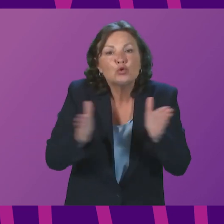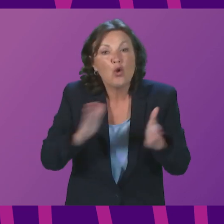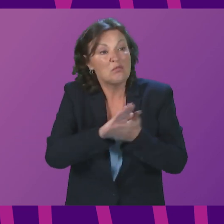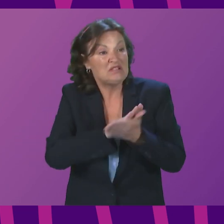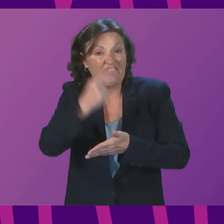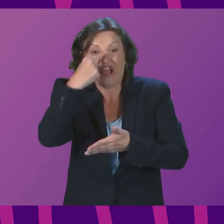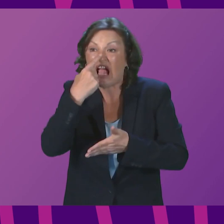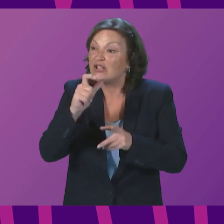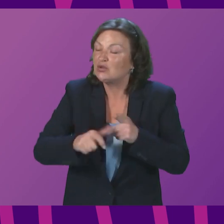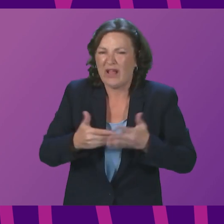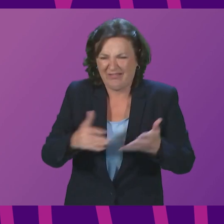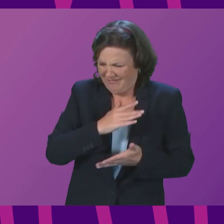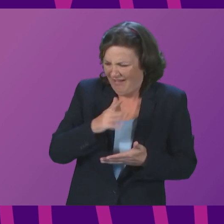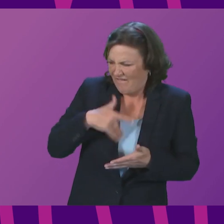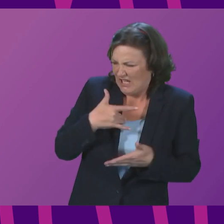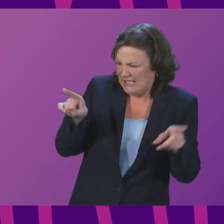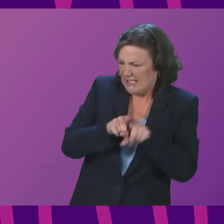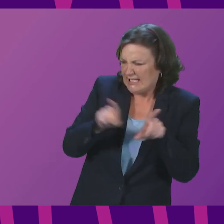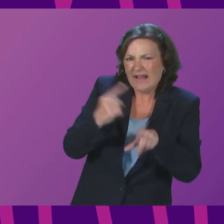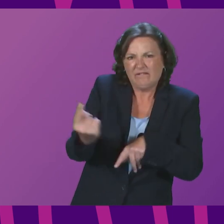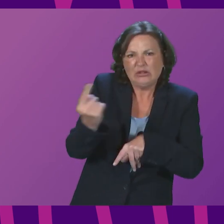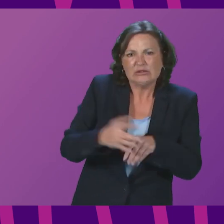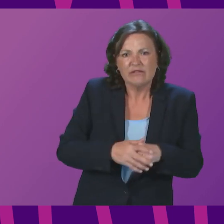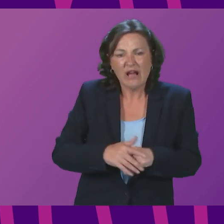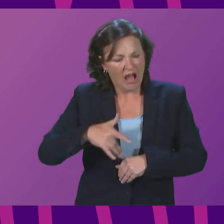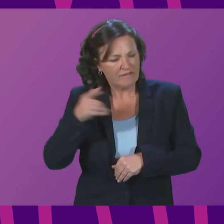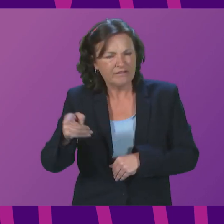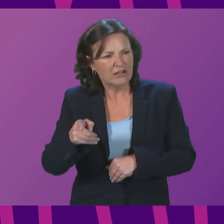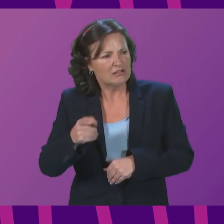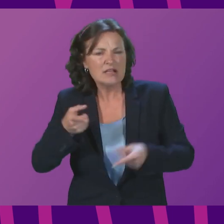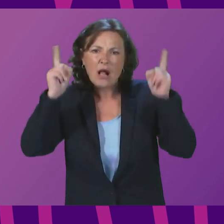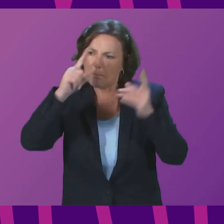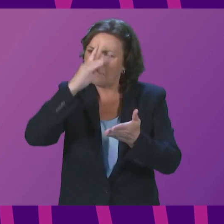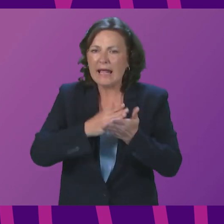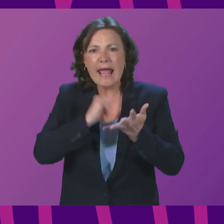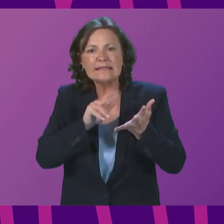Why does Nicola Sturgeon believe that there is one standard for her and another standard for everyone else?